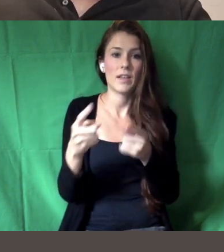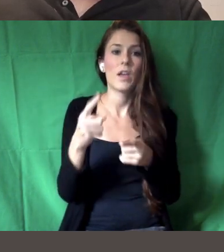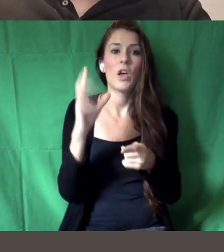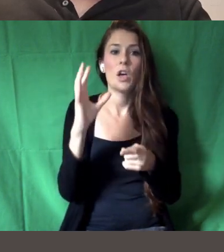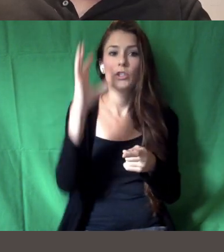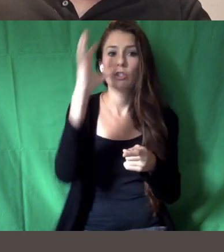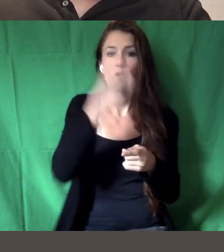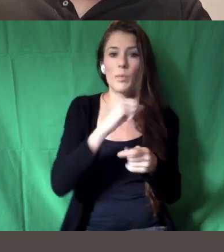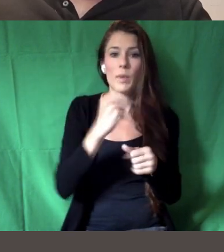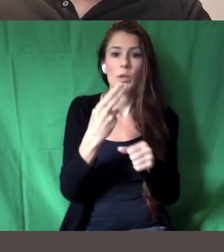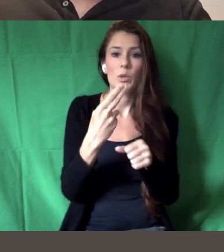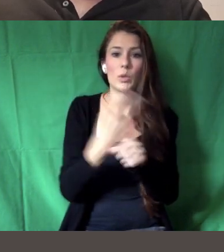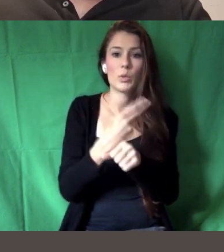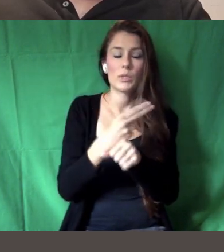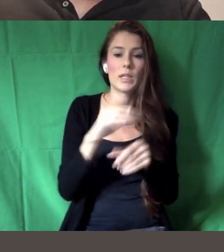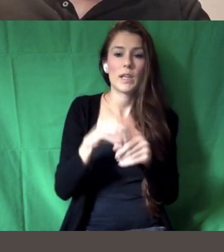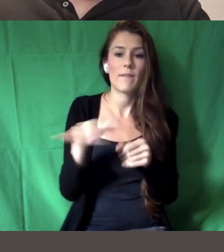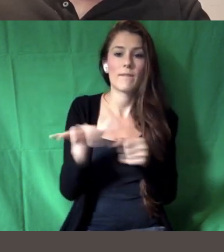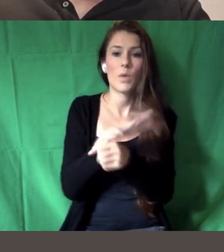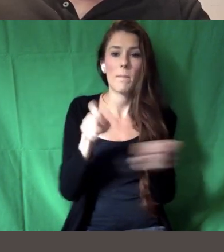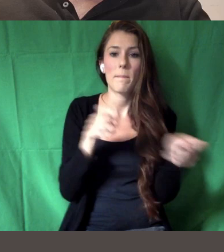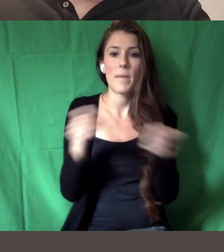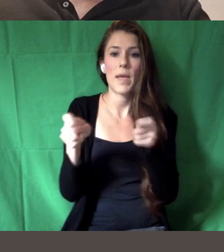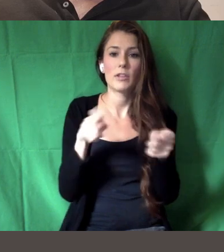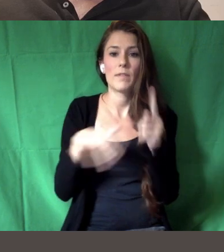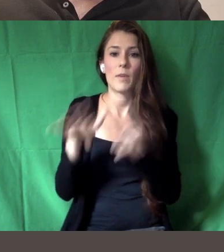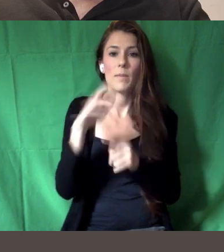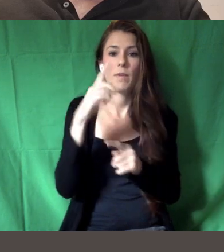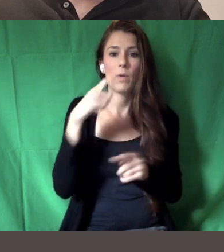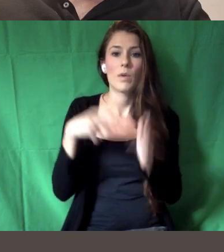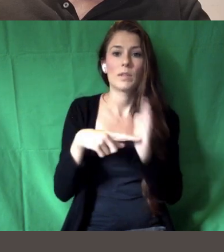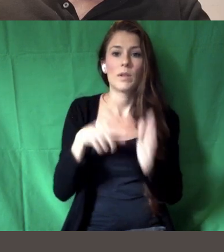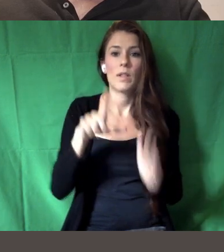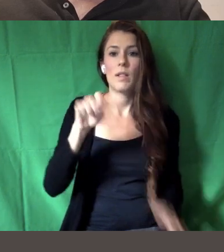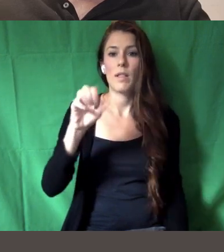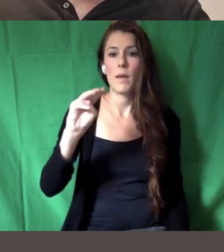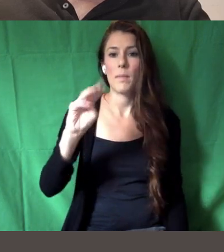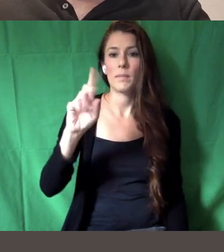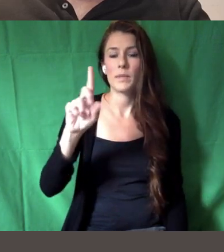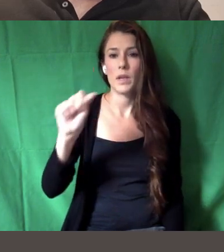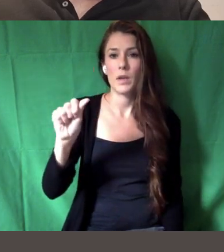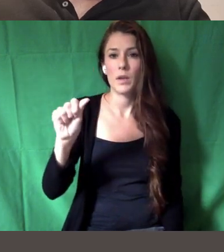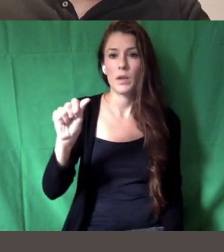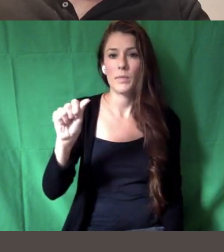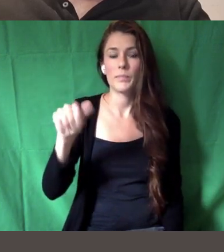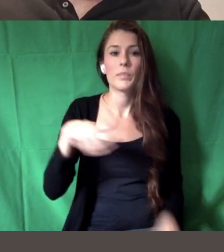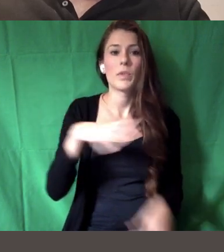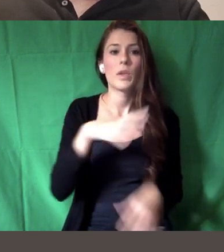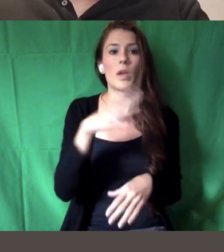used in the fully managed environments like Farget and Lambda. M6 family